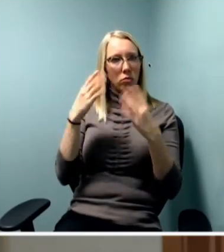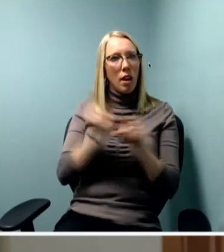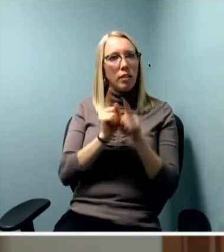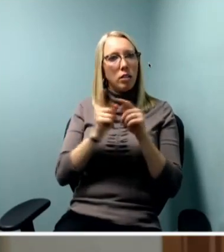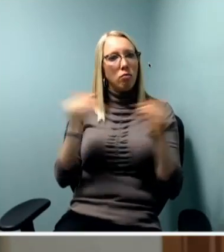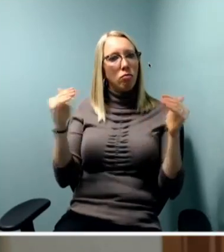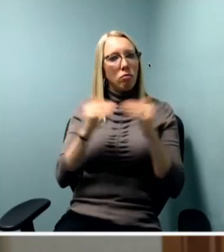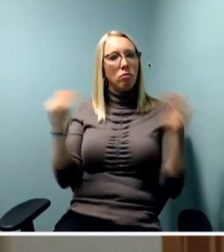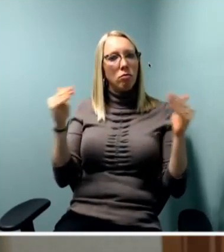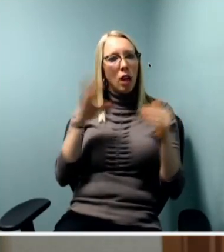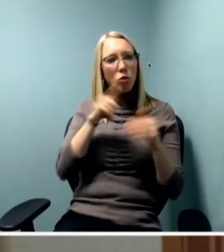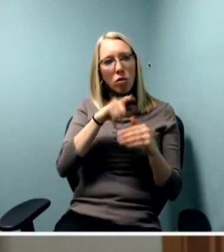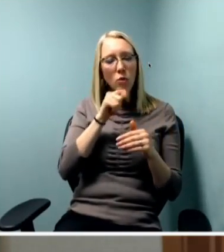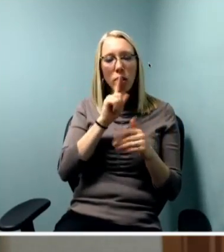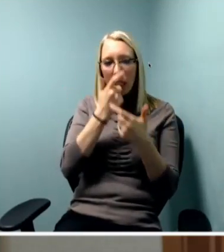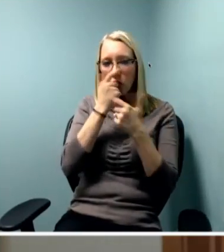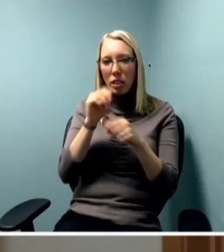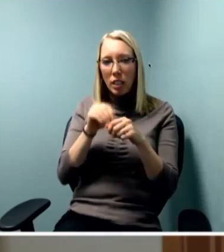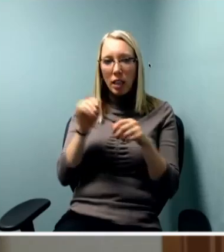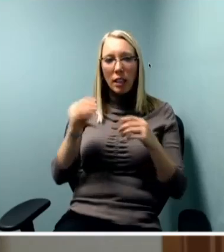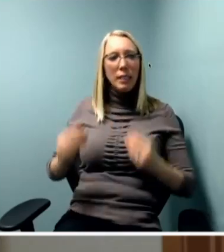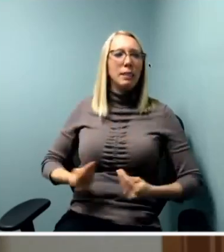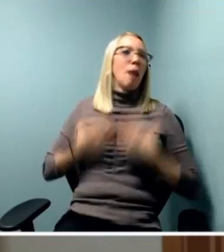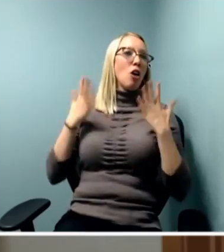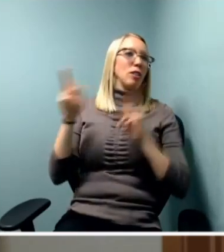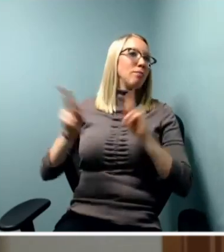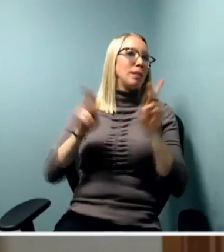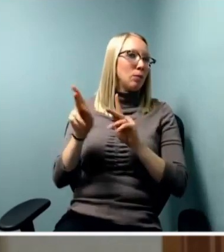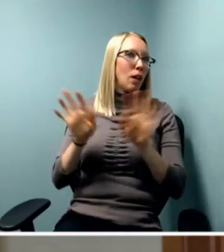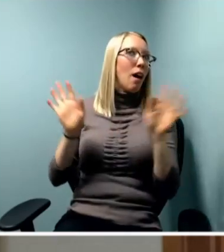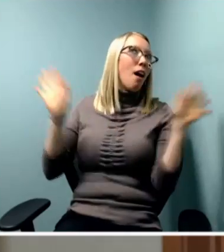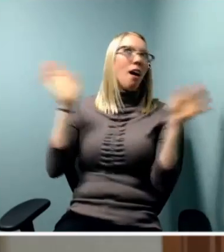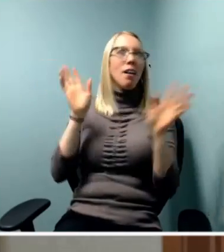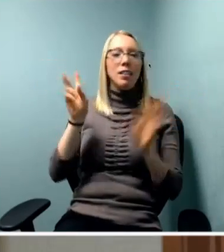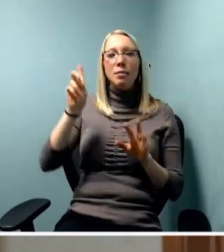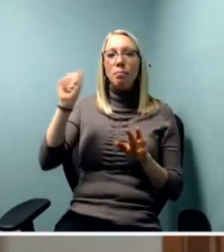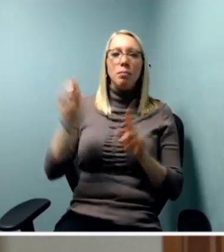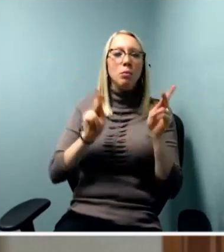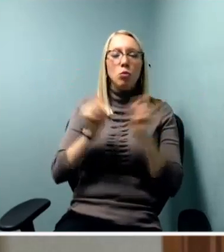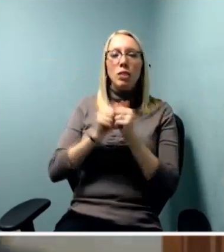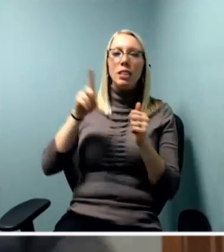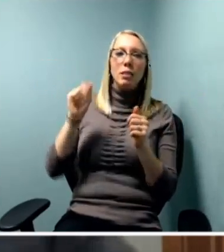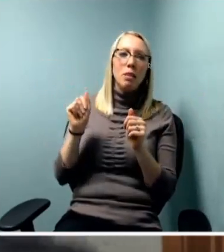the inspiration porn, for audiences that come and say, "Oh, look how pretty these people look."